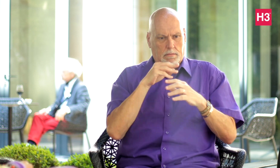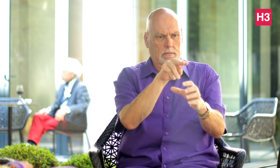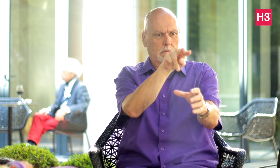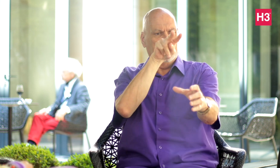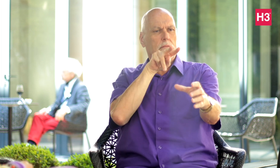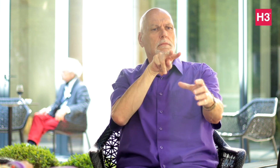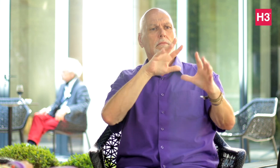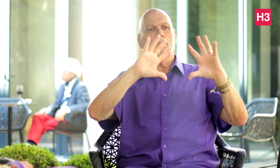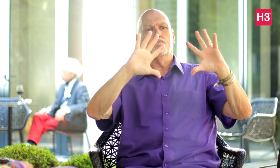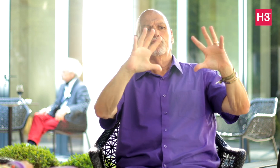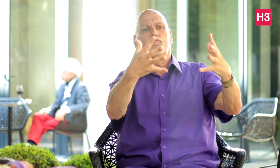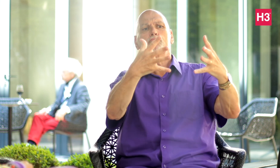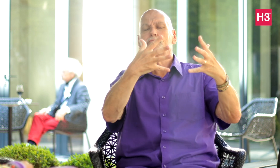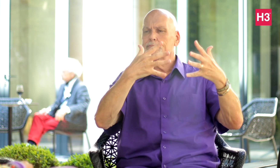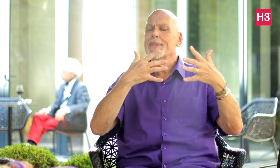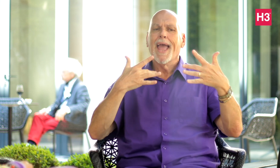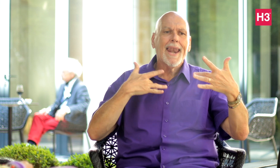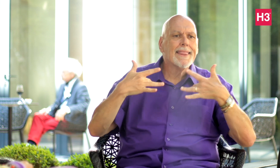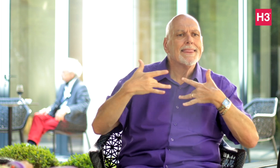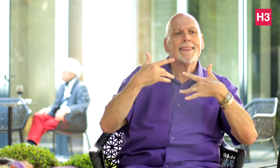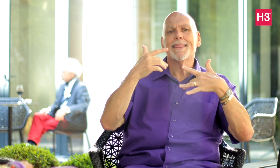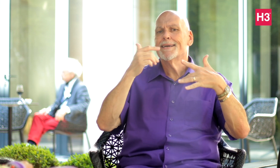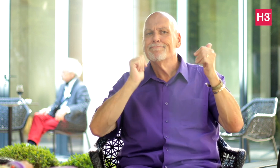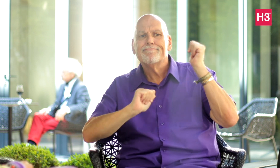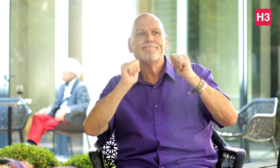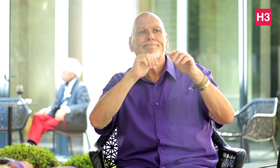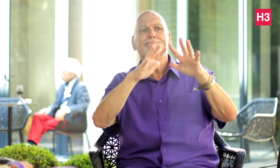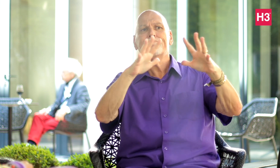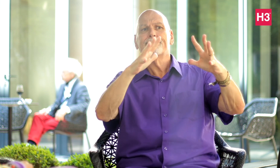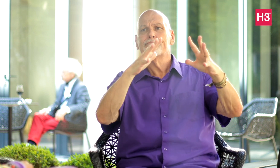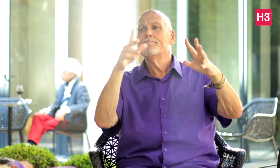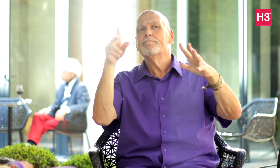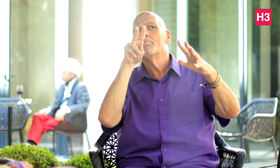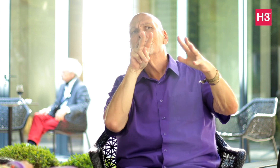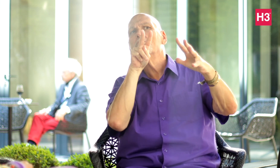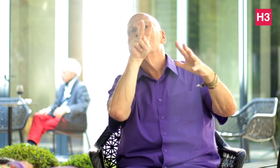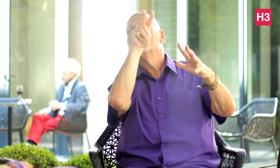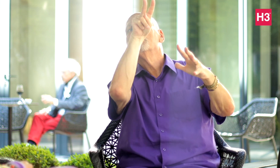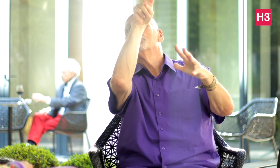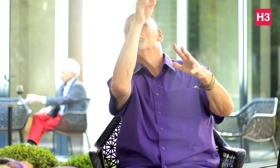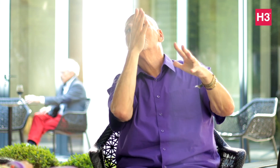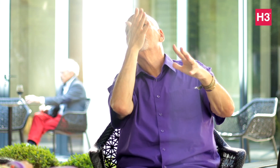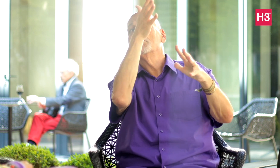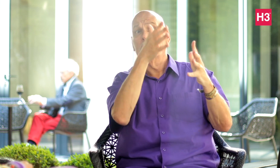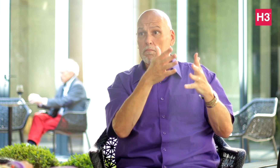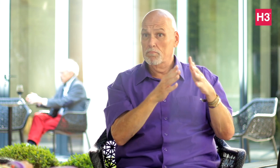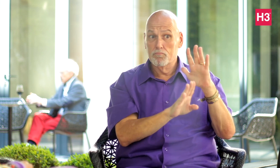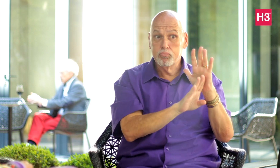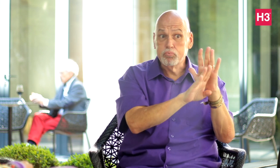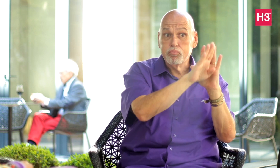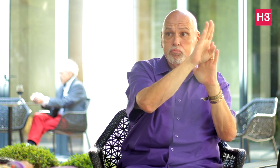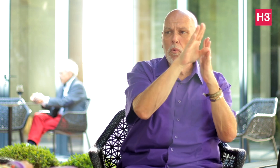what do you see as the future of Deaf theater? Do you believe it will continue to grow and evolve,